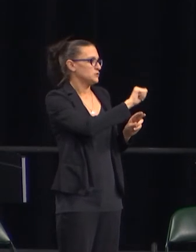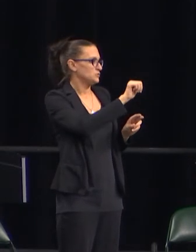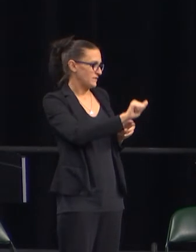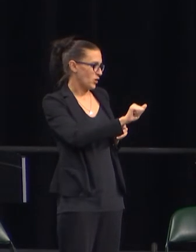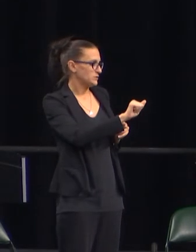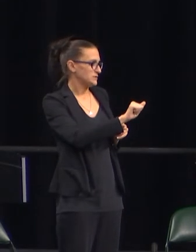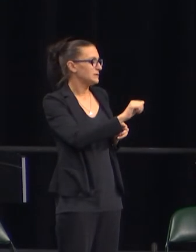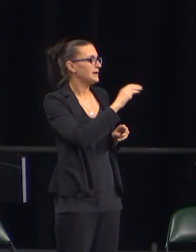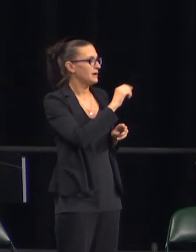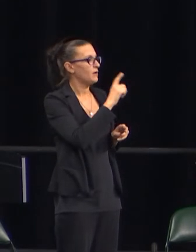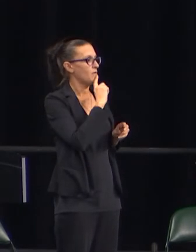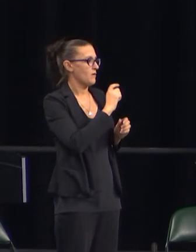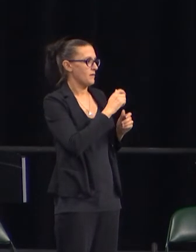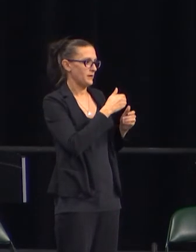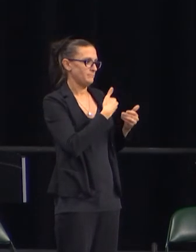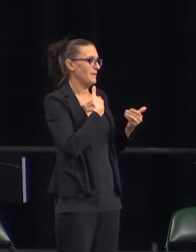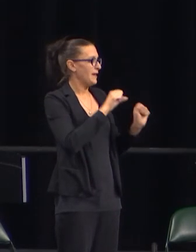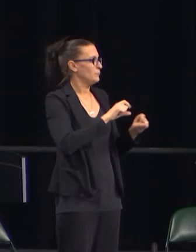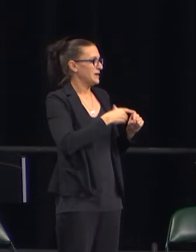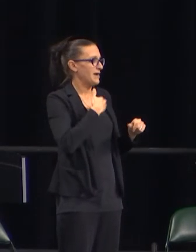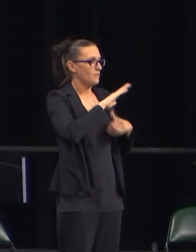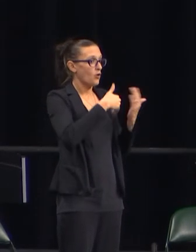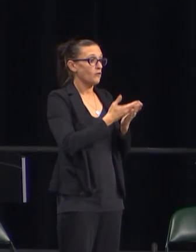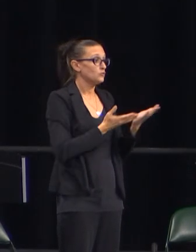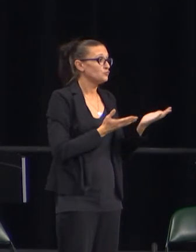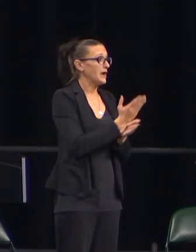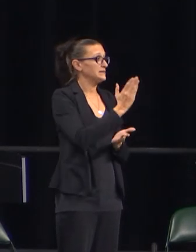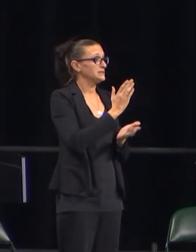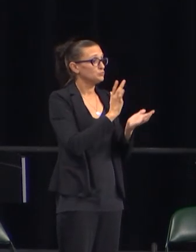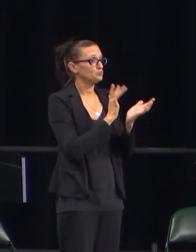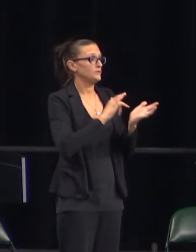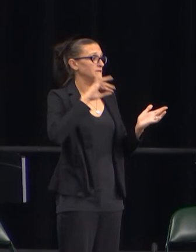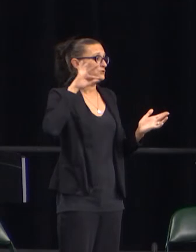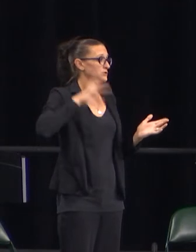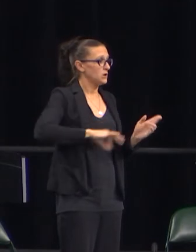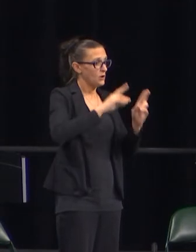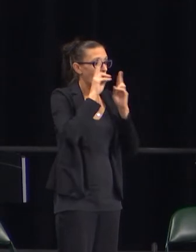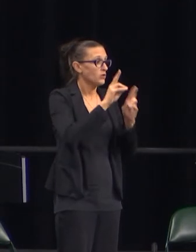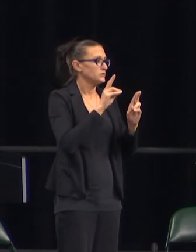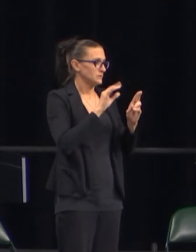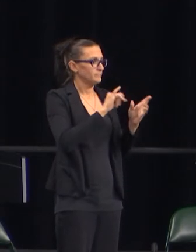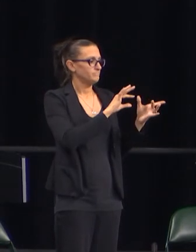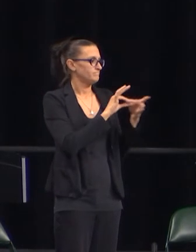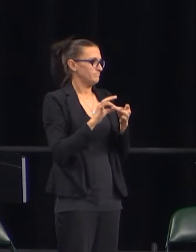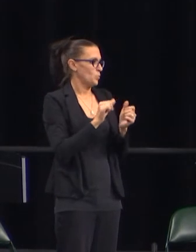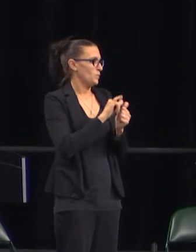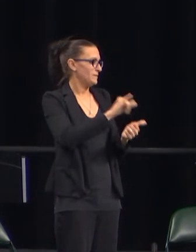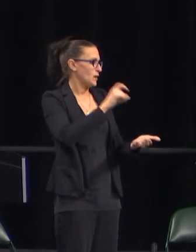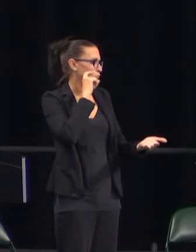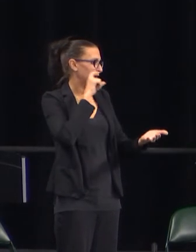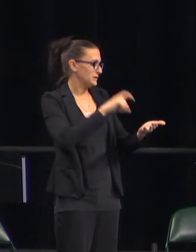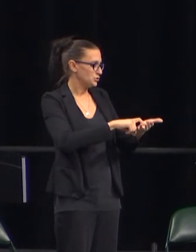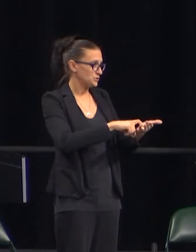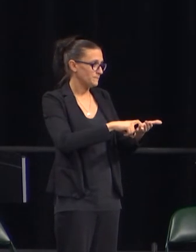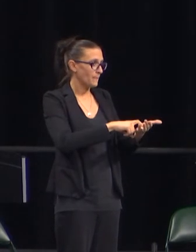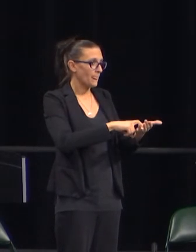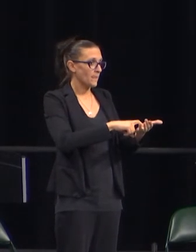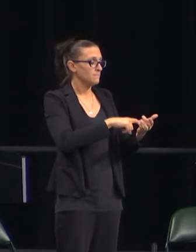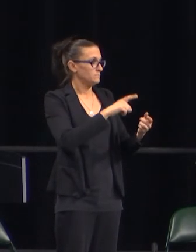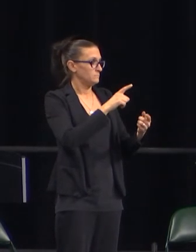"and are entitled to all the rights, privileges and honors "appertaining to that recognition. "In testimony thereof,